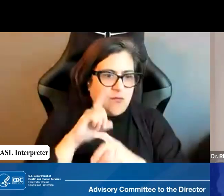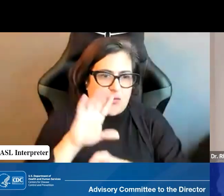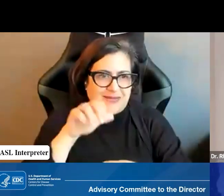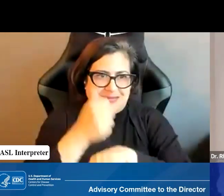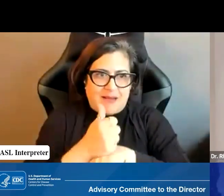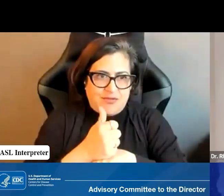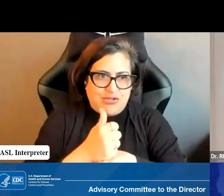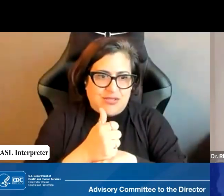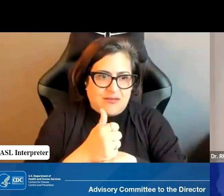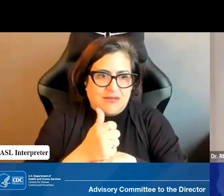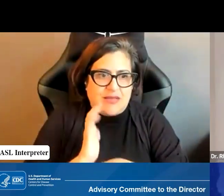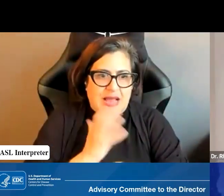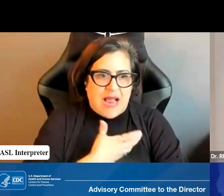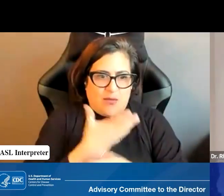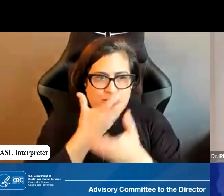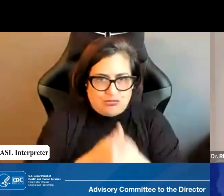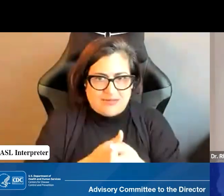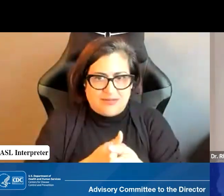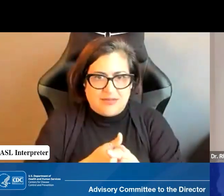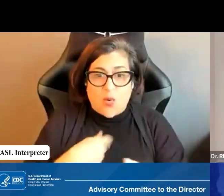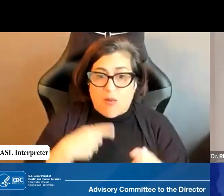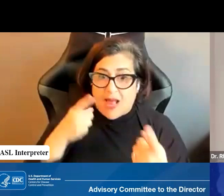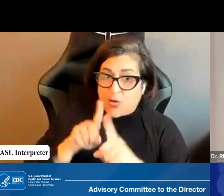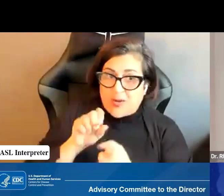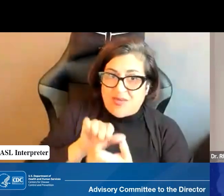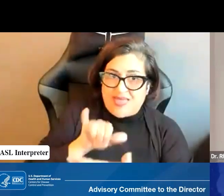Thanks, Julie. I agree with that more too -- I'm sorry, go ahead.